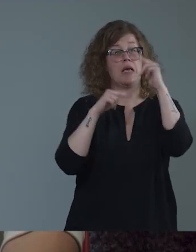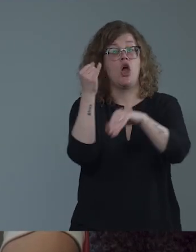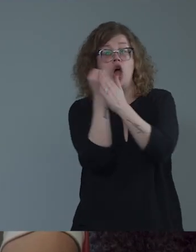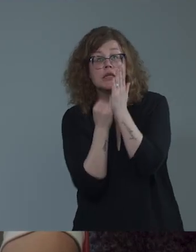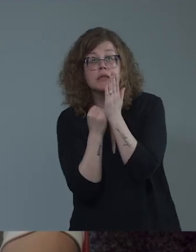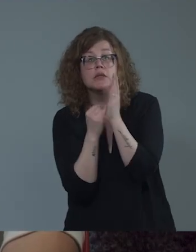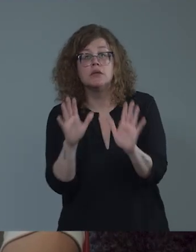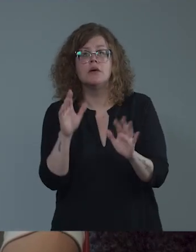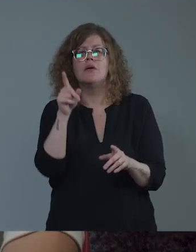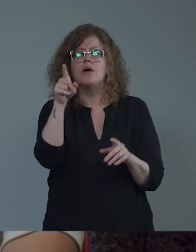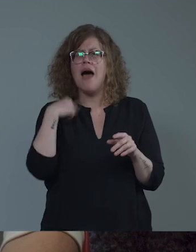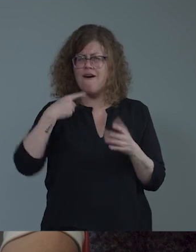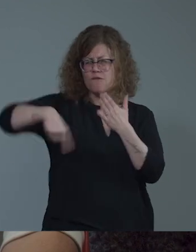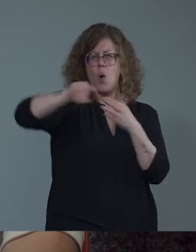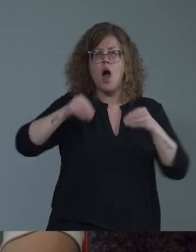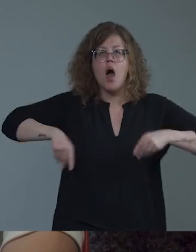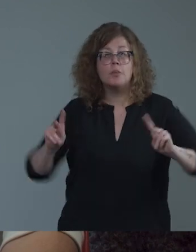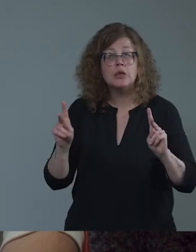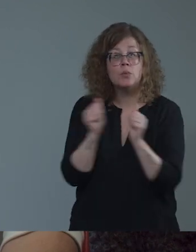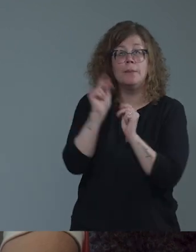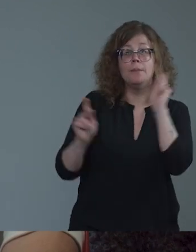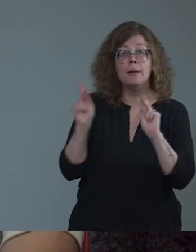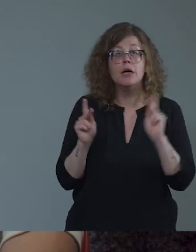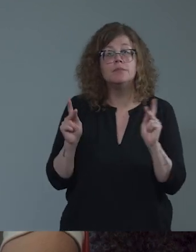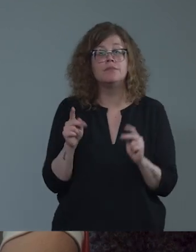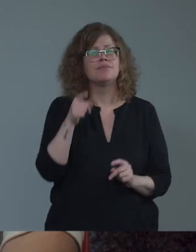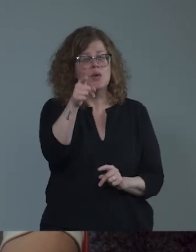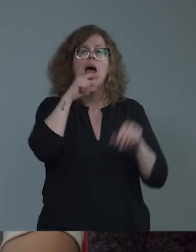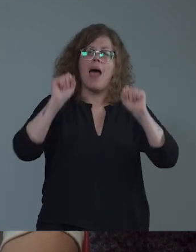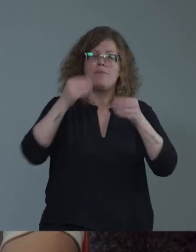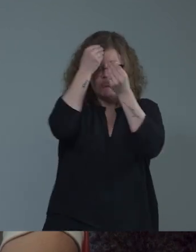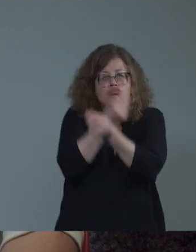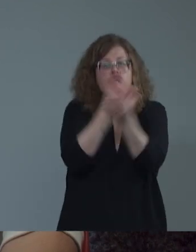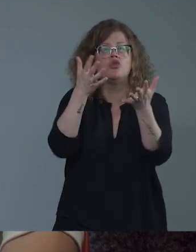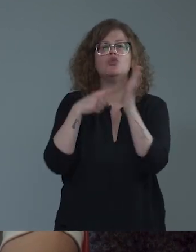not only for those who will own and take care of the piece, but it also shows, the people that you